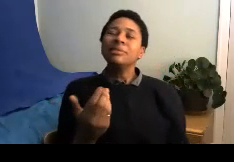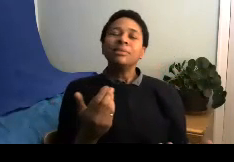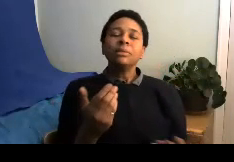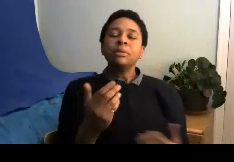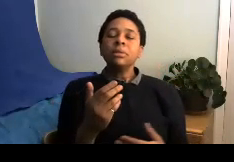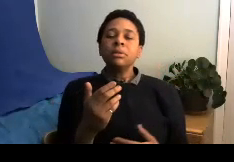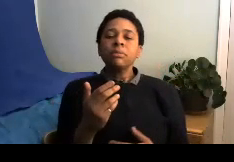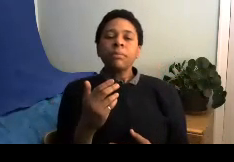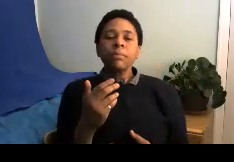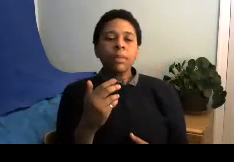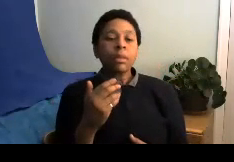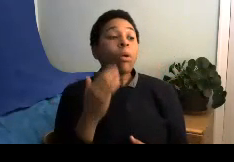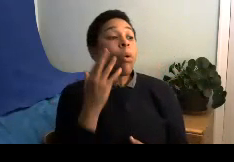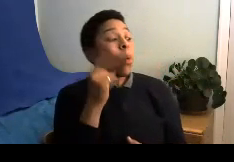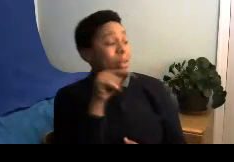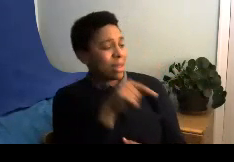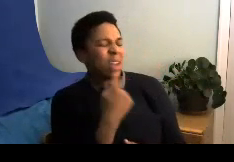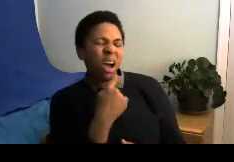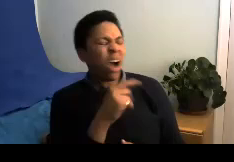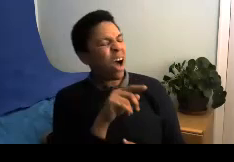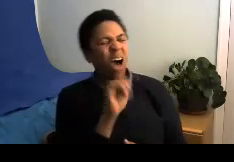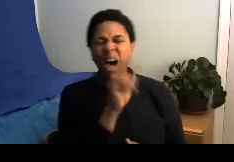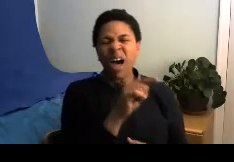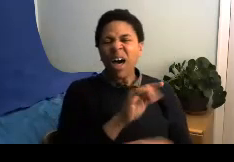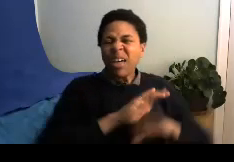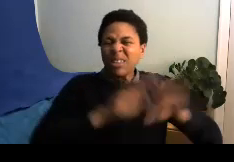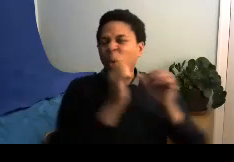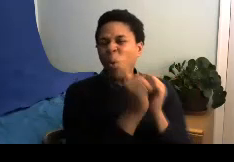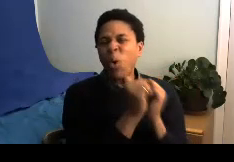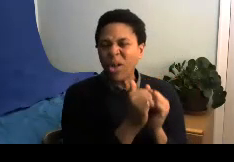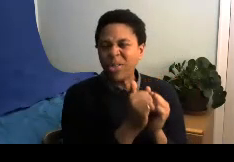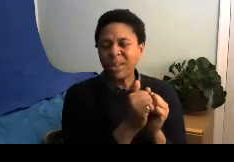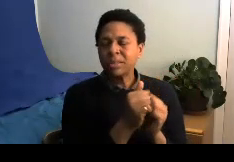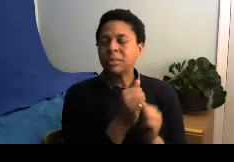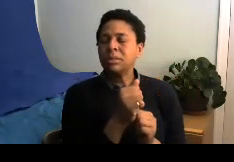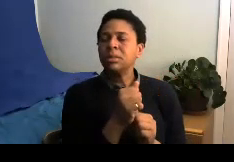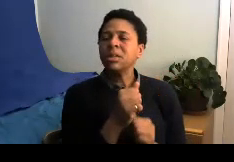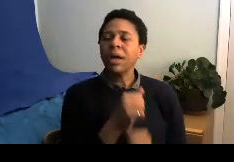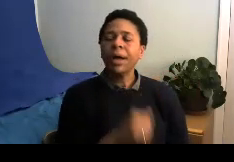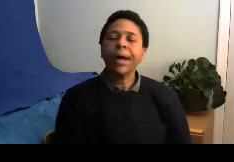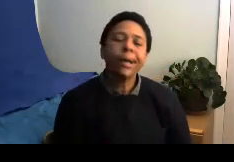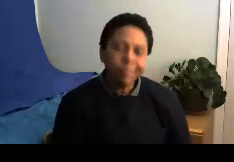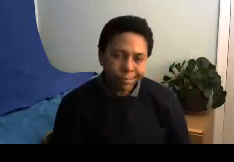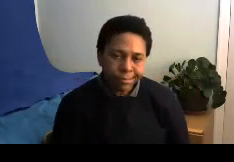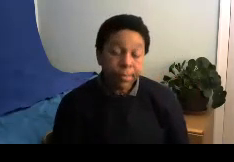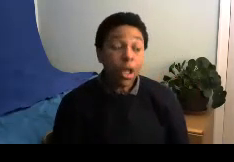sort of talk you out, like it's, you know, it's the last thing you need. So I would say get rid of those people and just